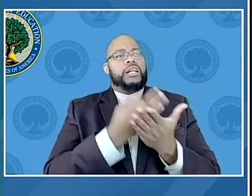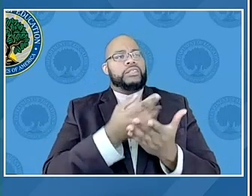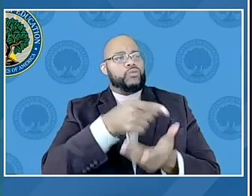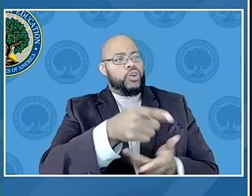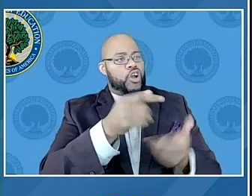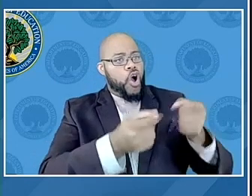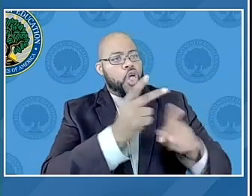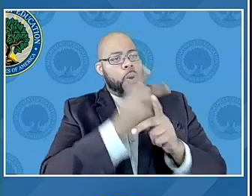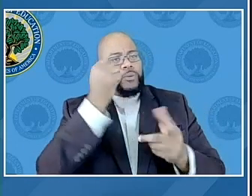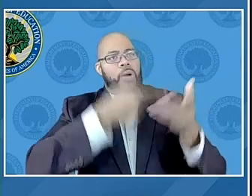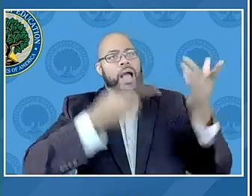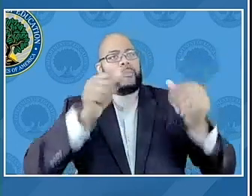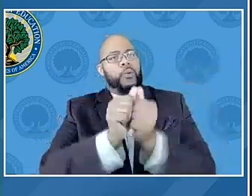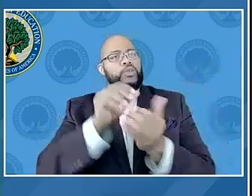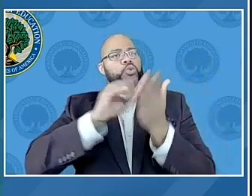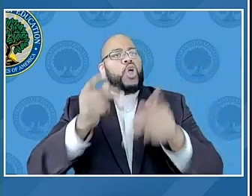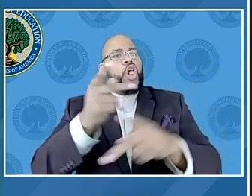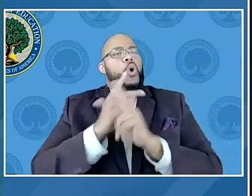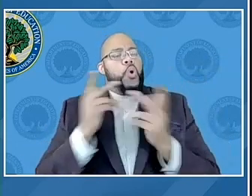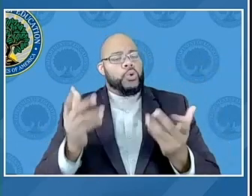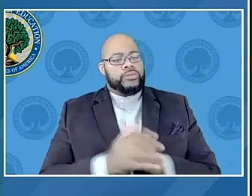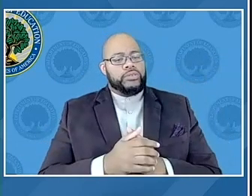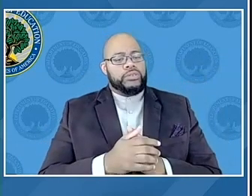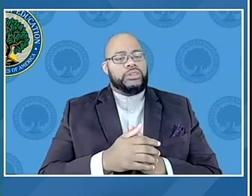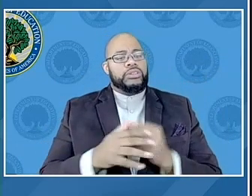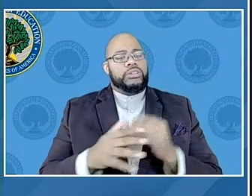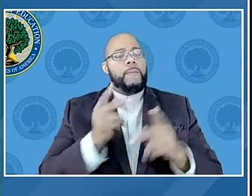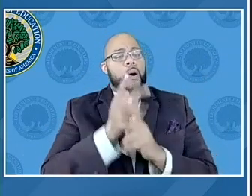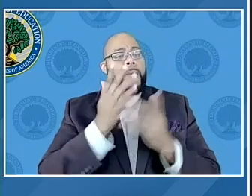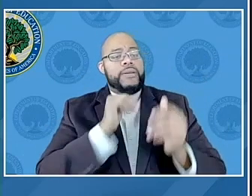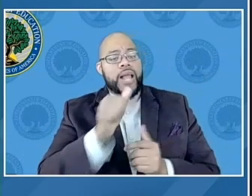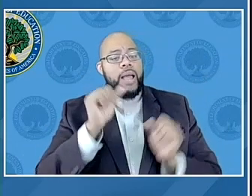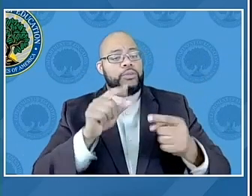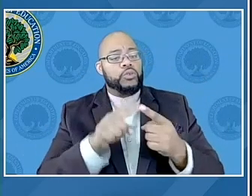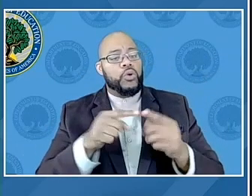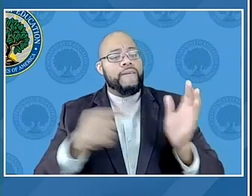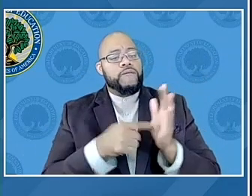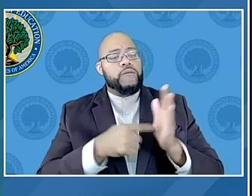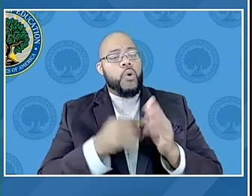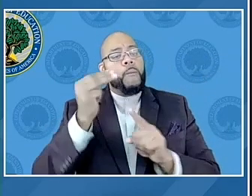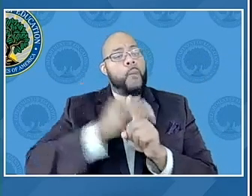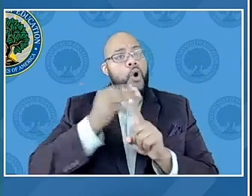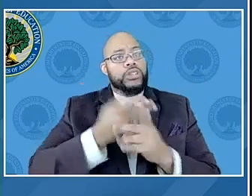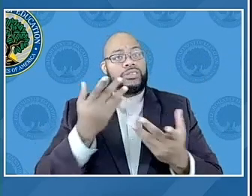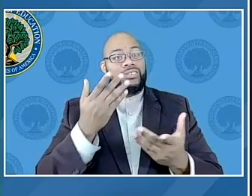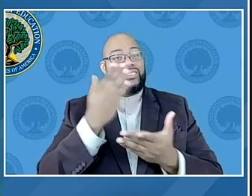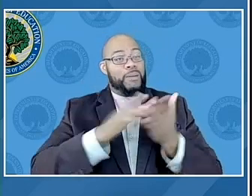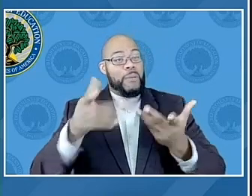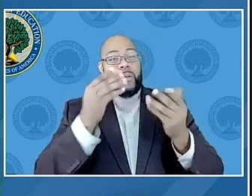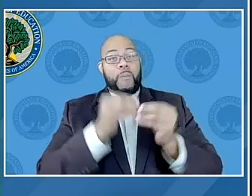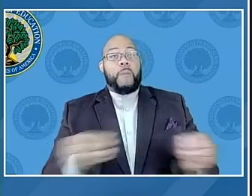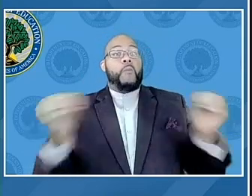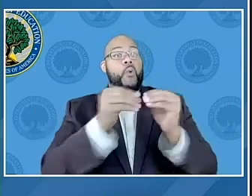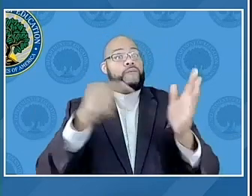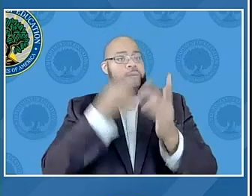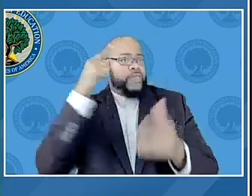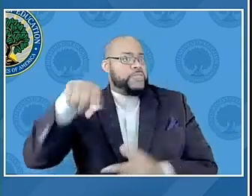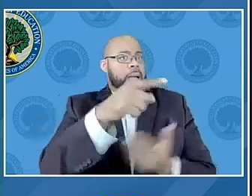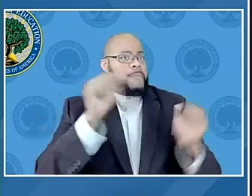happened with their student loan debt. In addition, borrowers may not be able to afford a mortgage, which in some cases may be more affordable for them than renting,